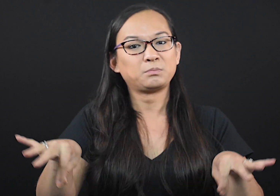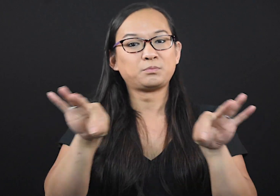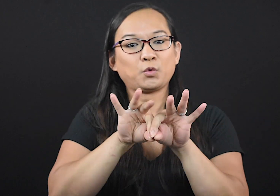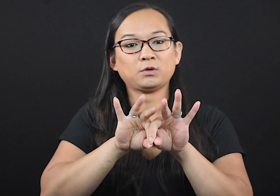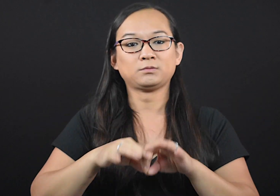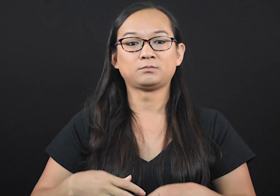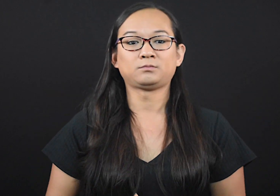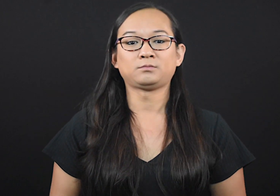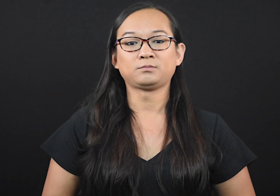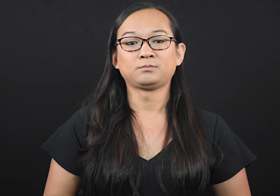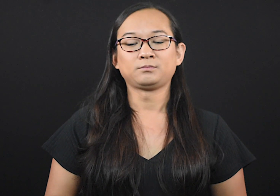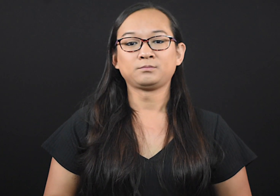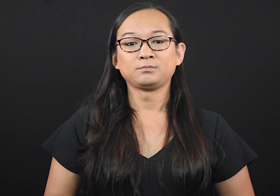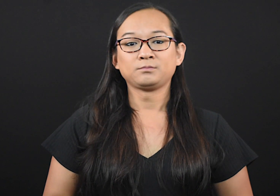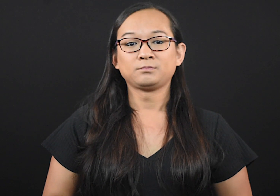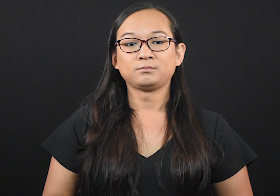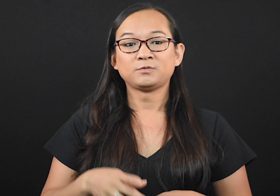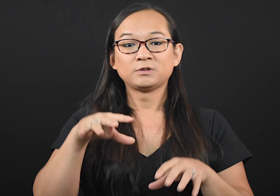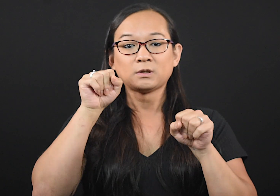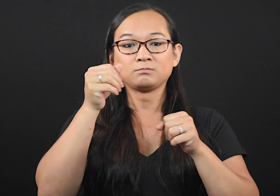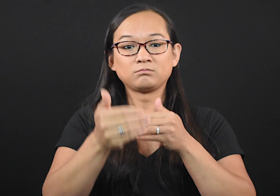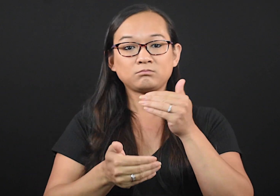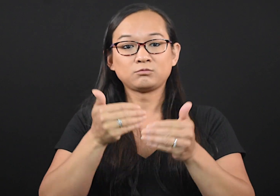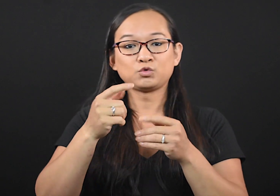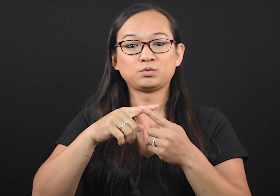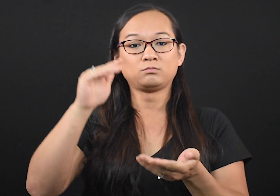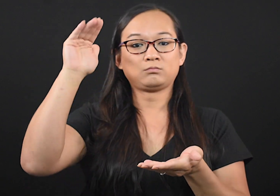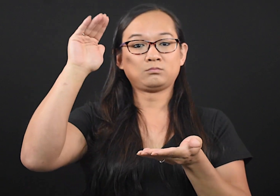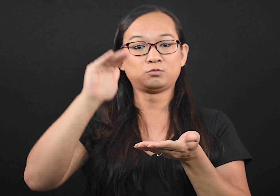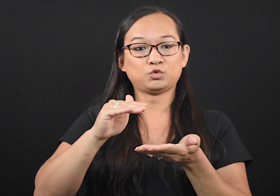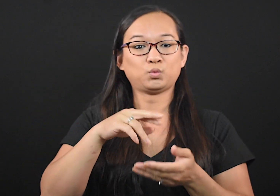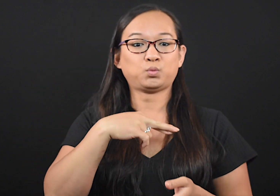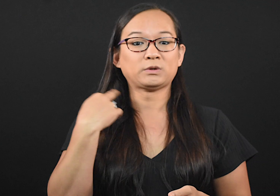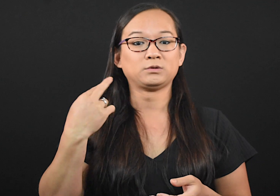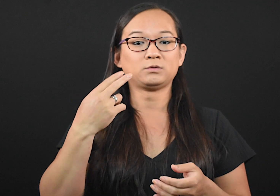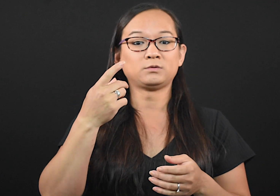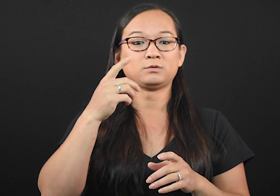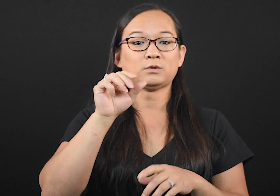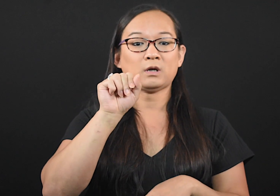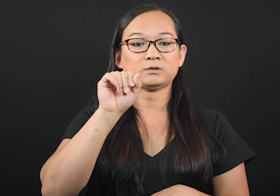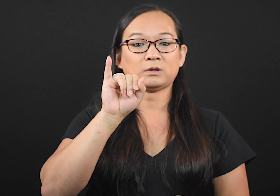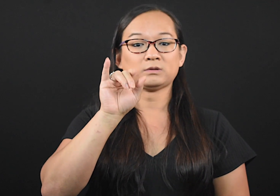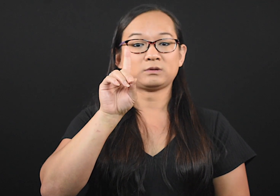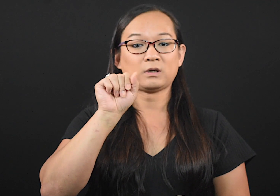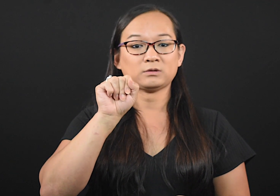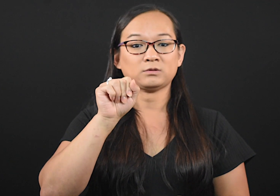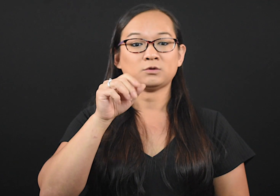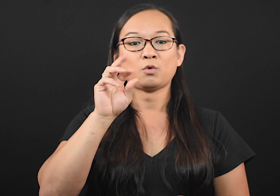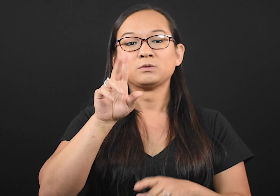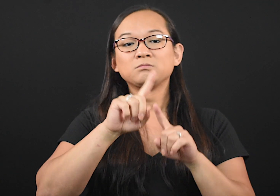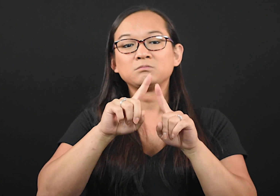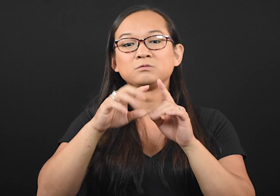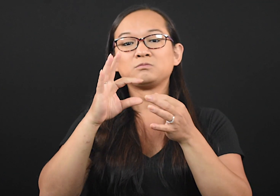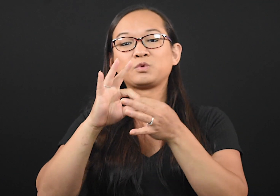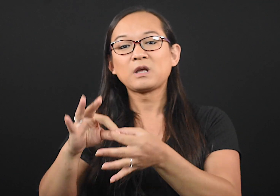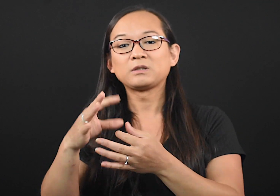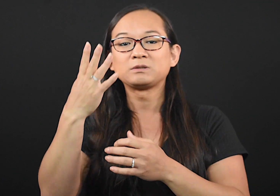is very important. Take steps to reduce the risk of sudden infant death syndrome (SIDS) and other